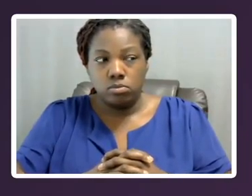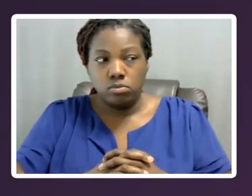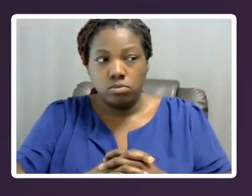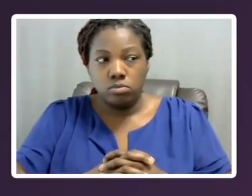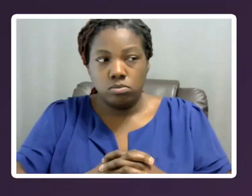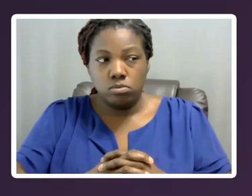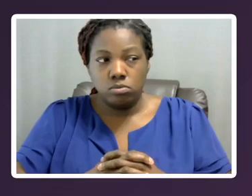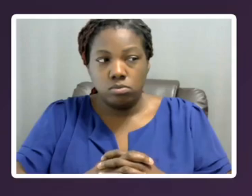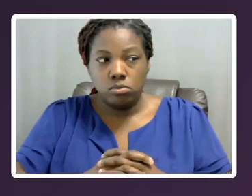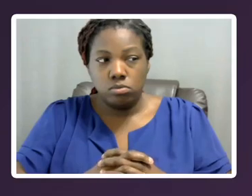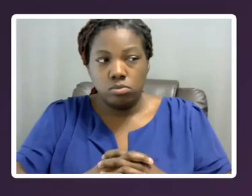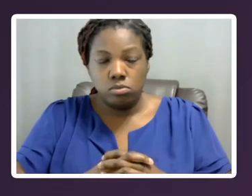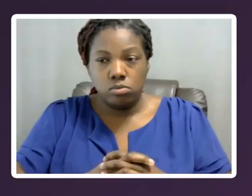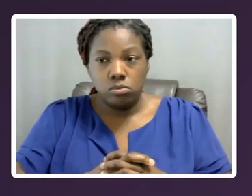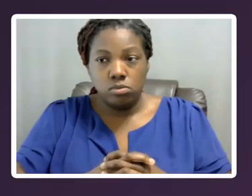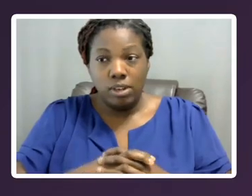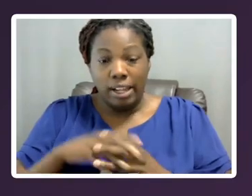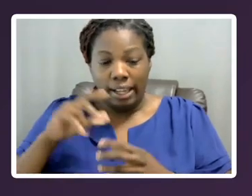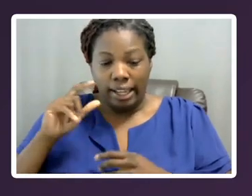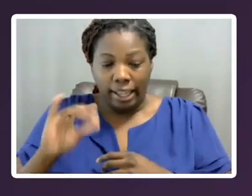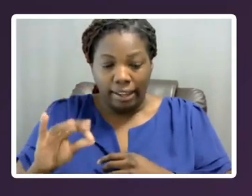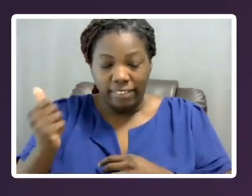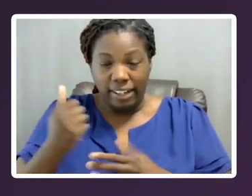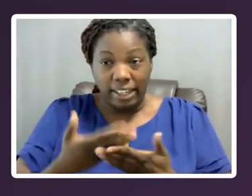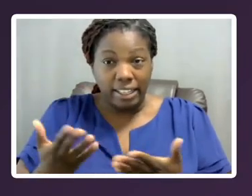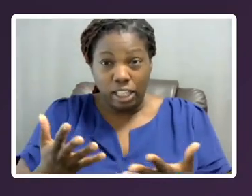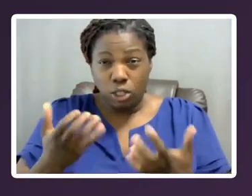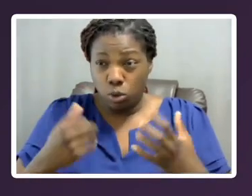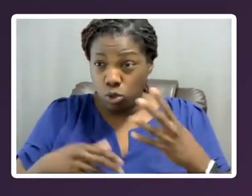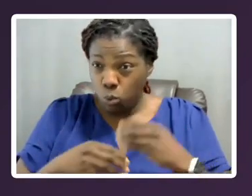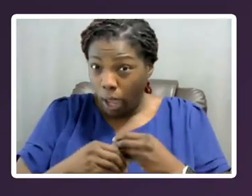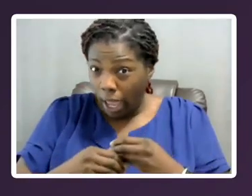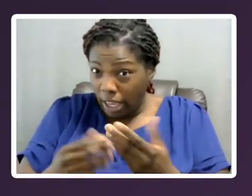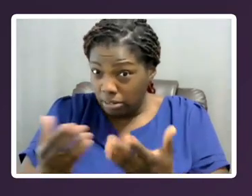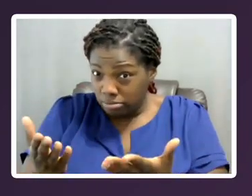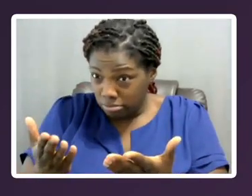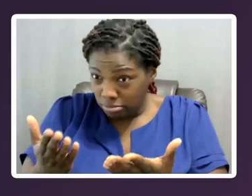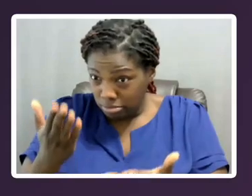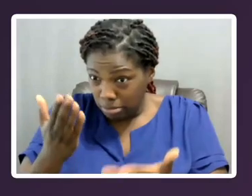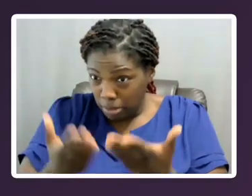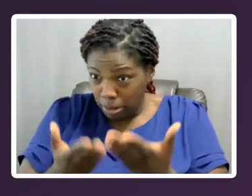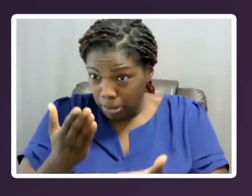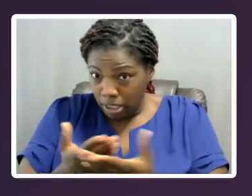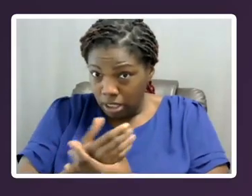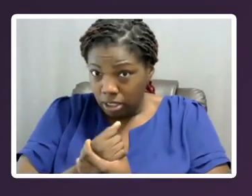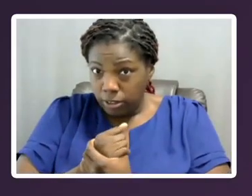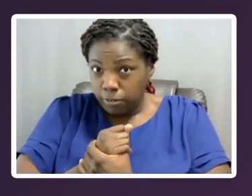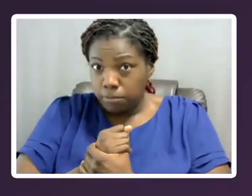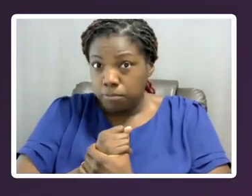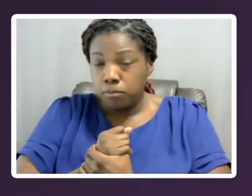Yes. And if there's anything else you'd like to add, Renee, maybe -- Renee Gokey: You know, I just want